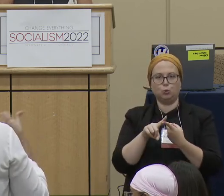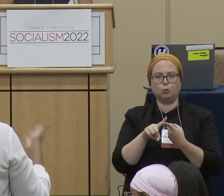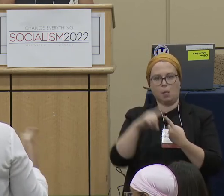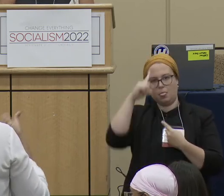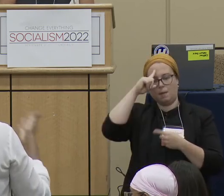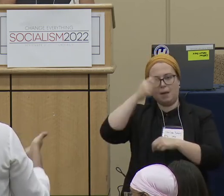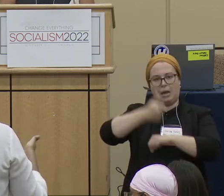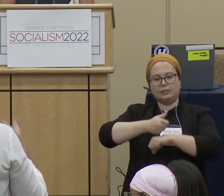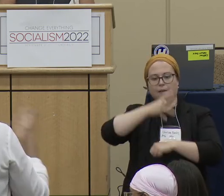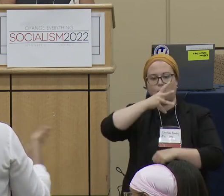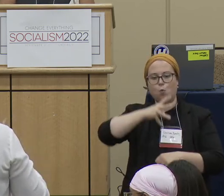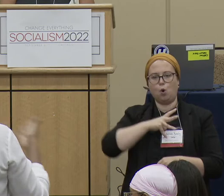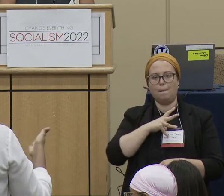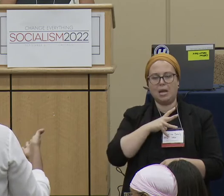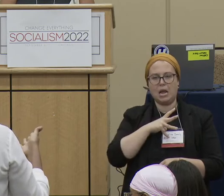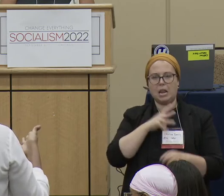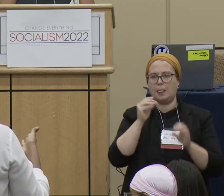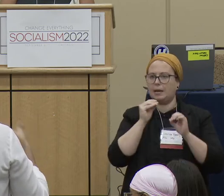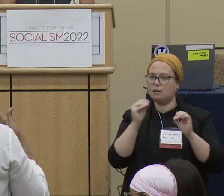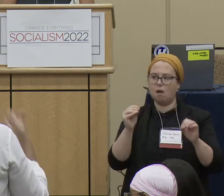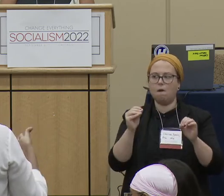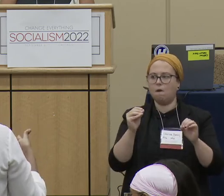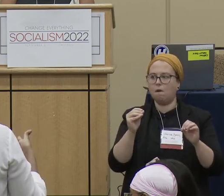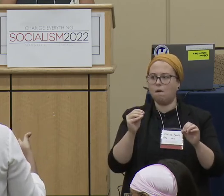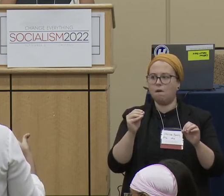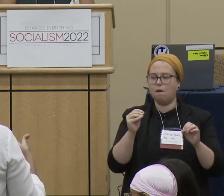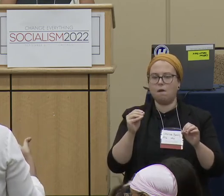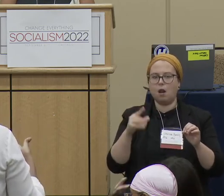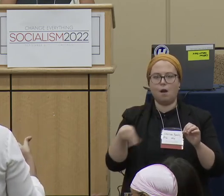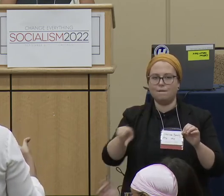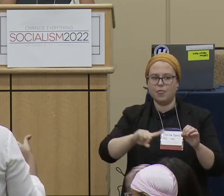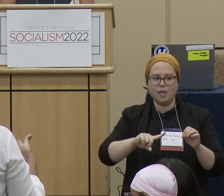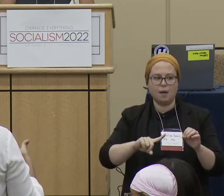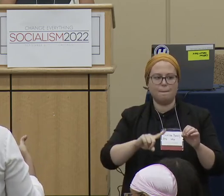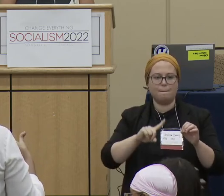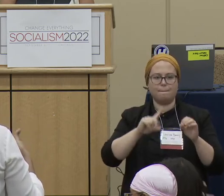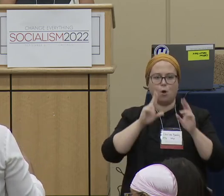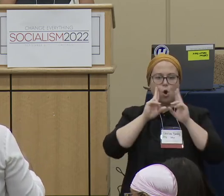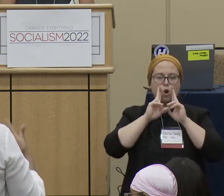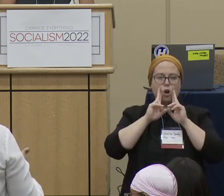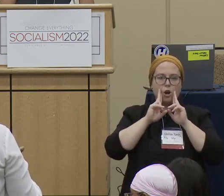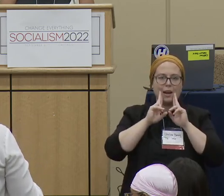of structure that plays into the woman, none of them are